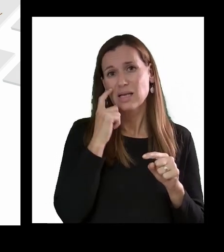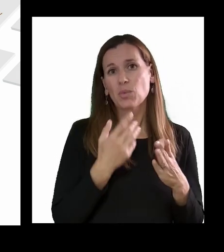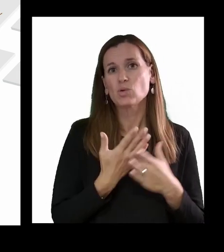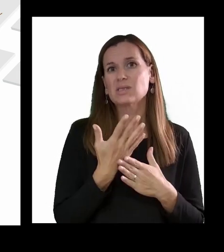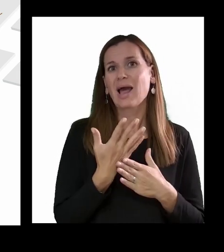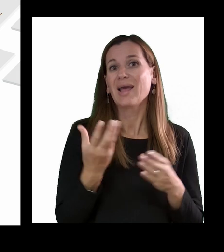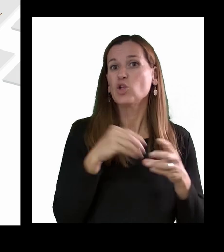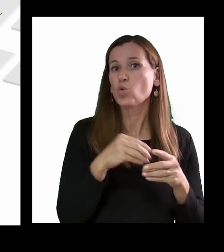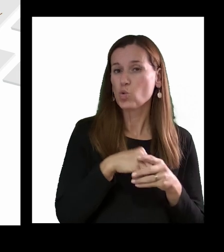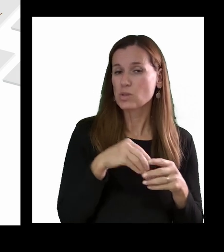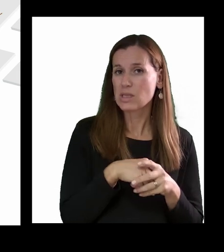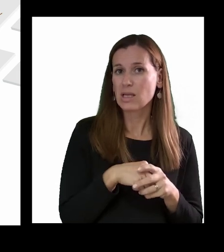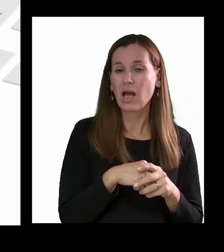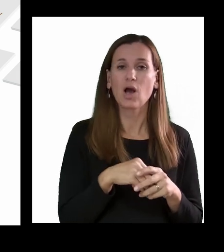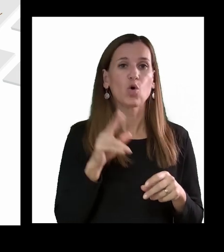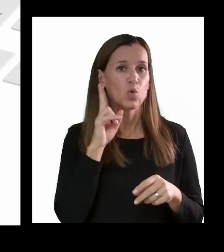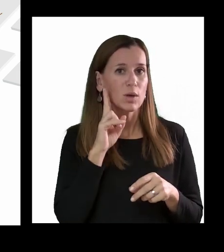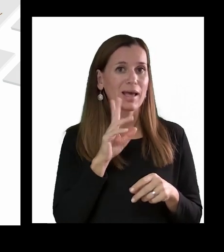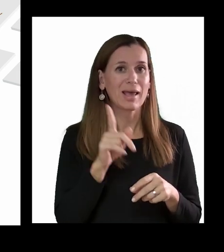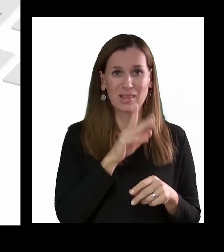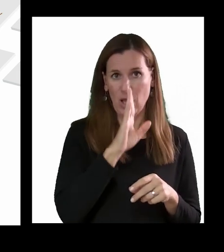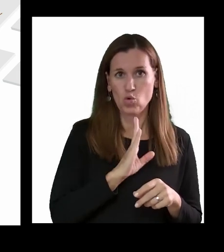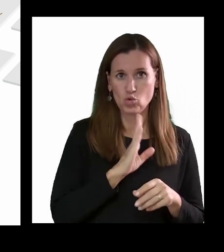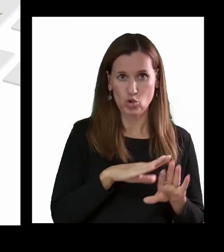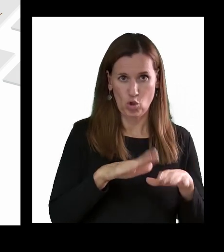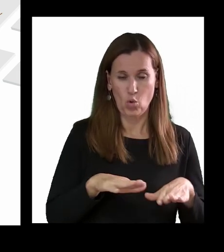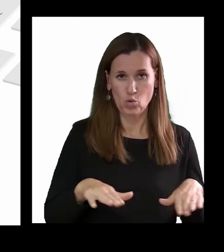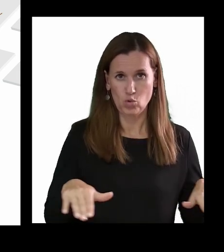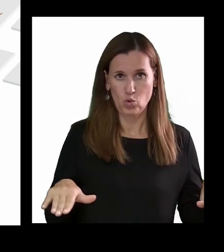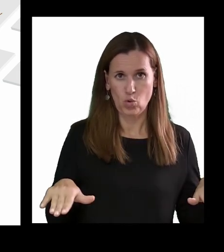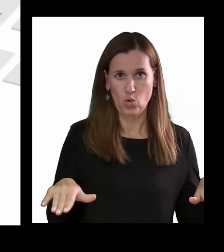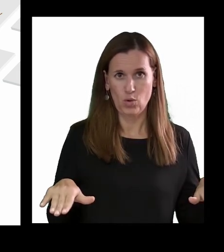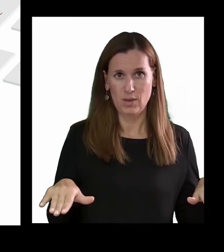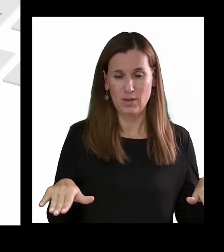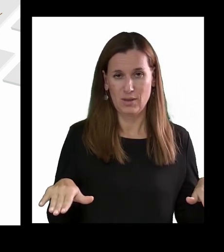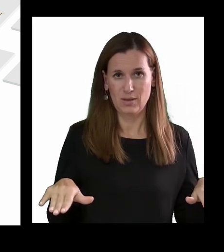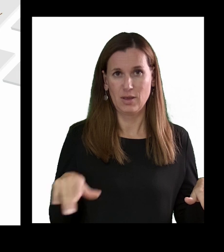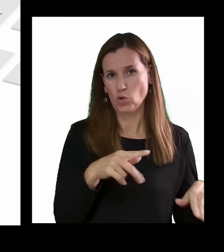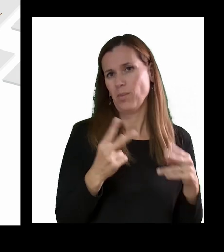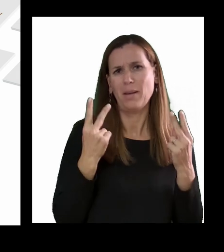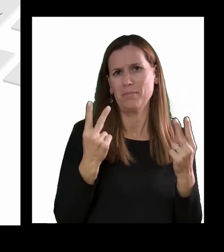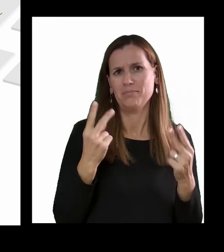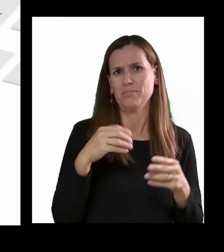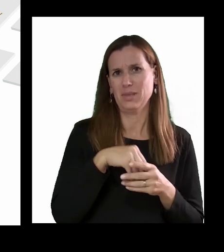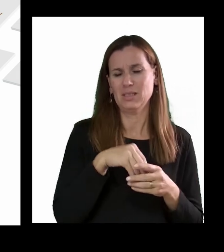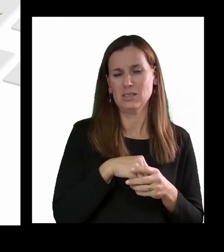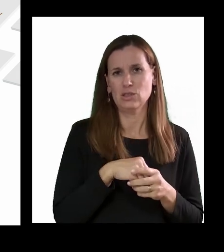and hearing and hearing children, where you have the main topics. And I will not annoy you with those main topics.